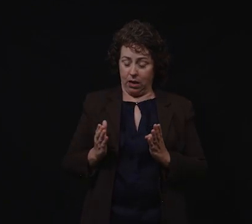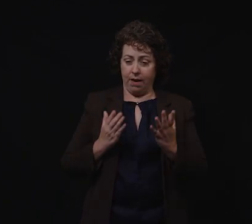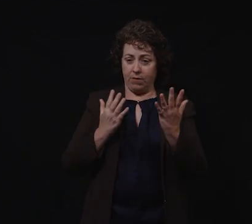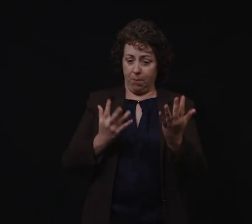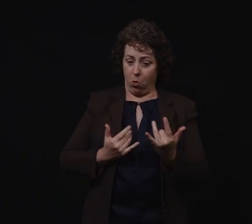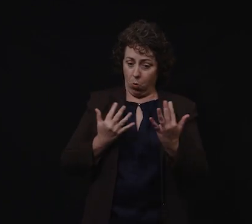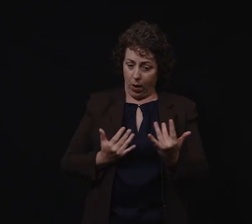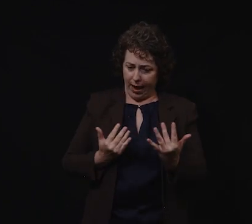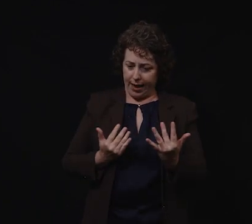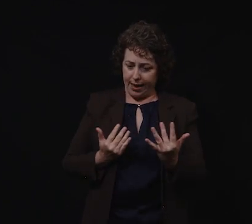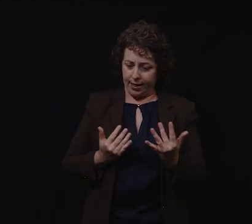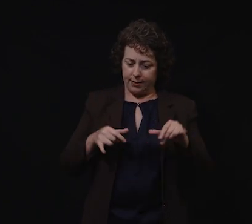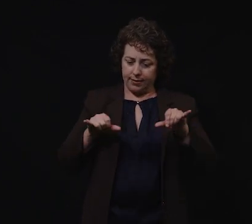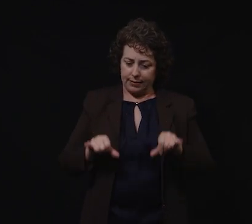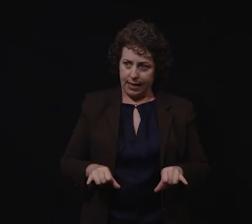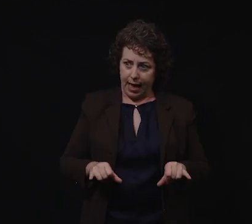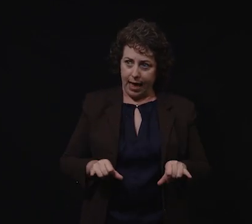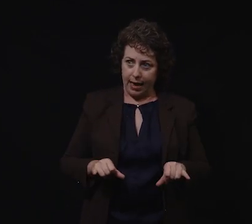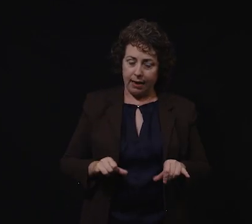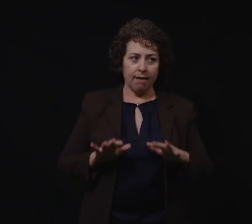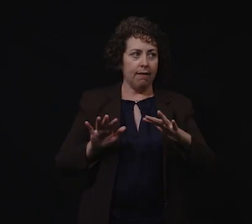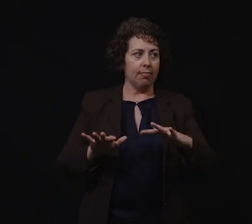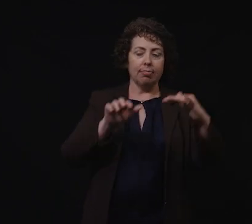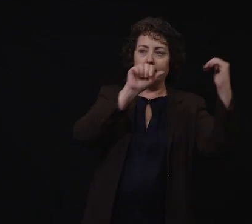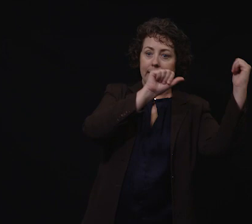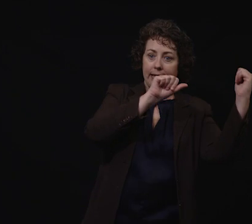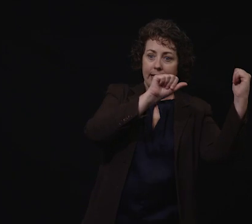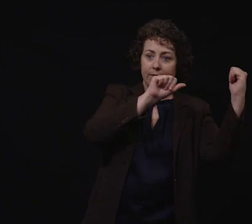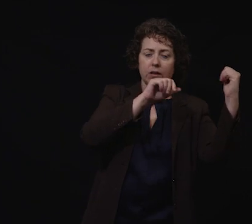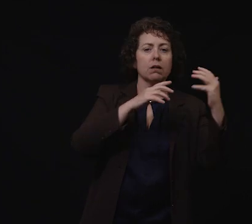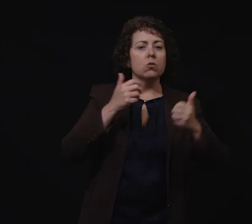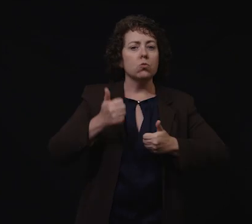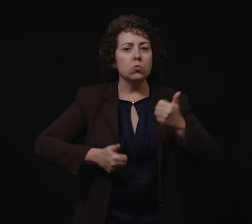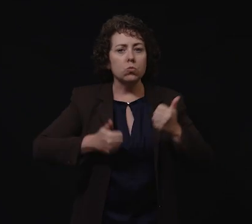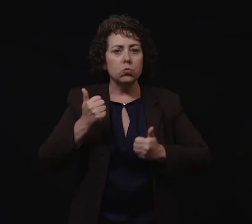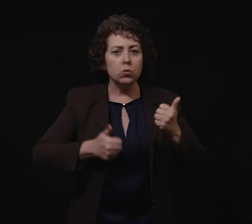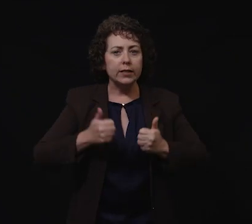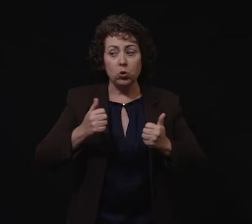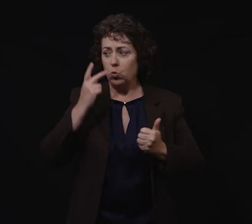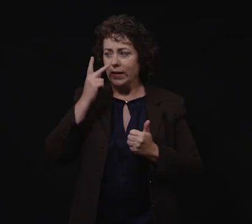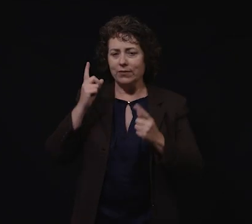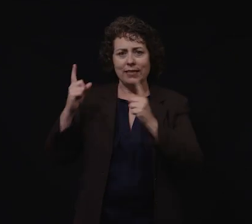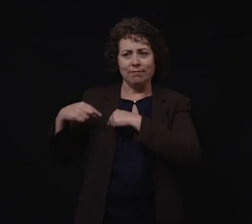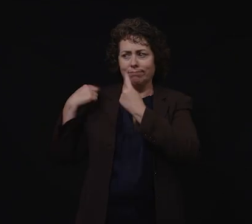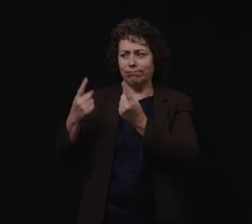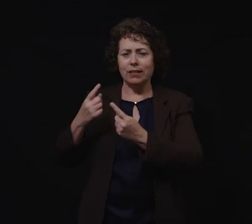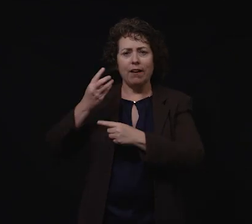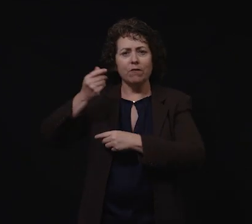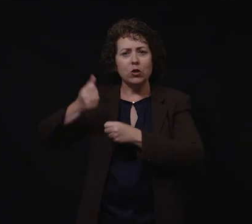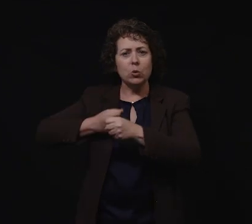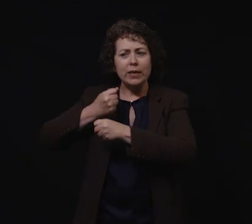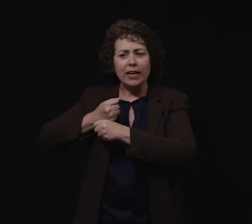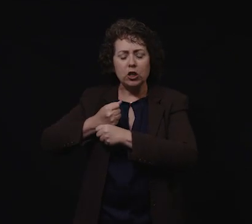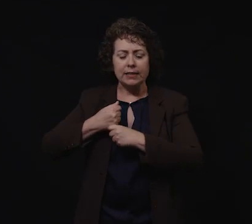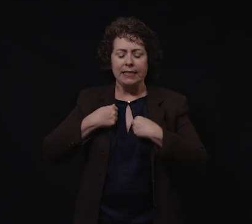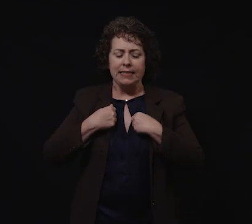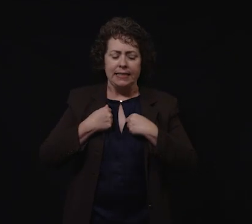Because of the conditions that we have seen over the last couple of years. Do I need to leave my place of residence?